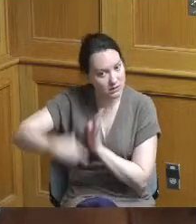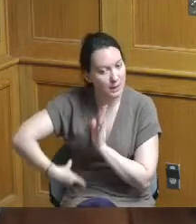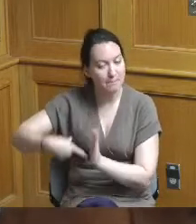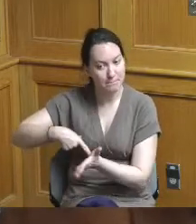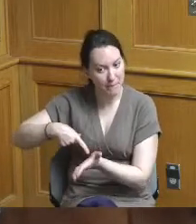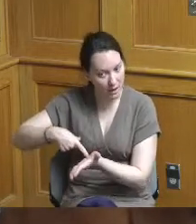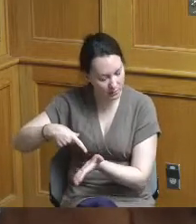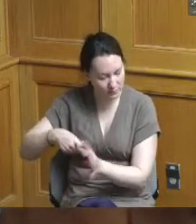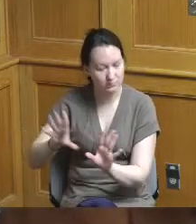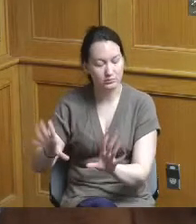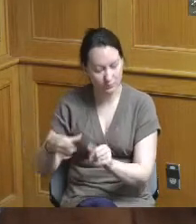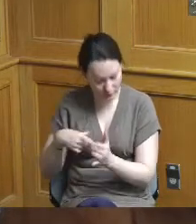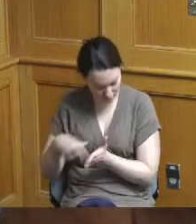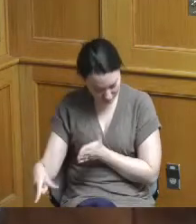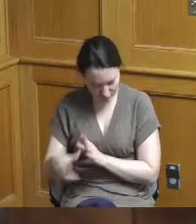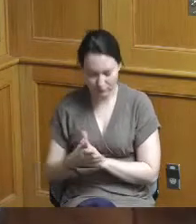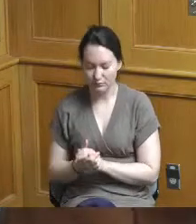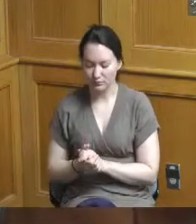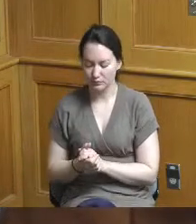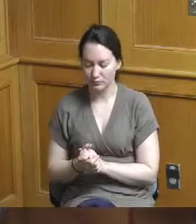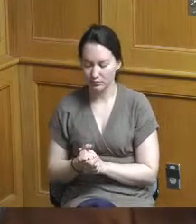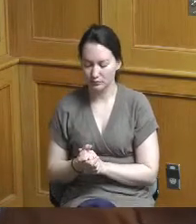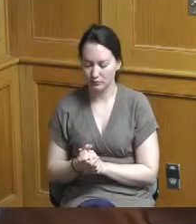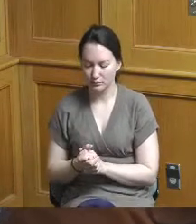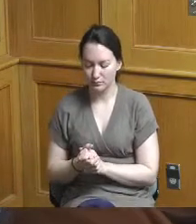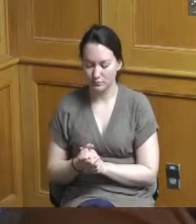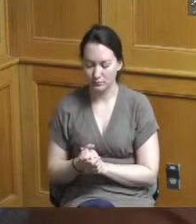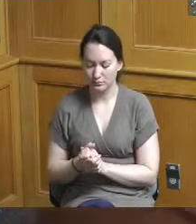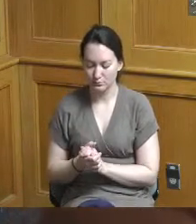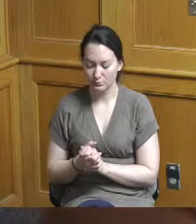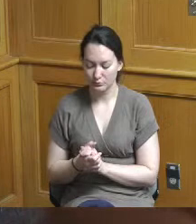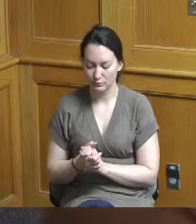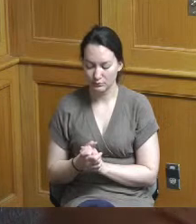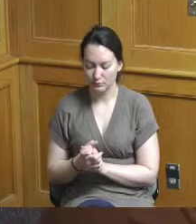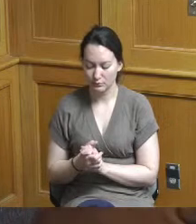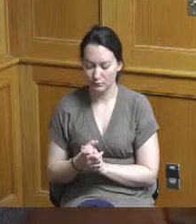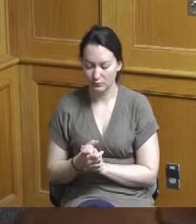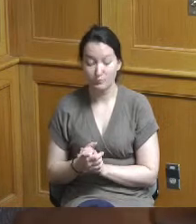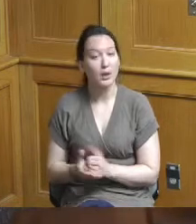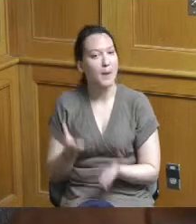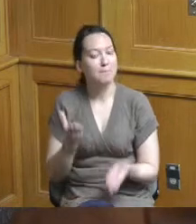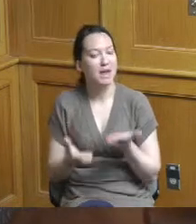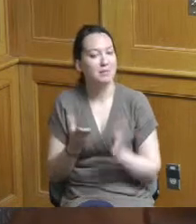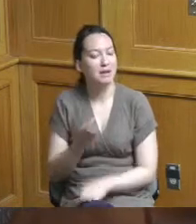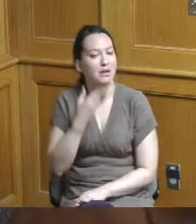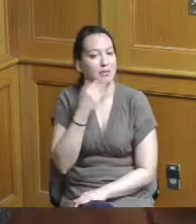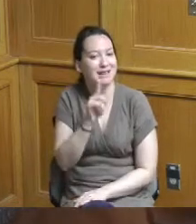in property taxes and I think that if we we could have possibly gotten a better deal now I wasn't in